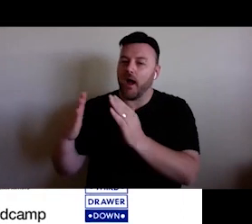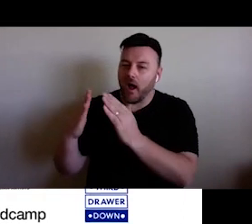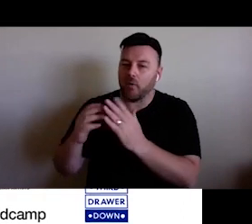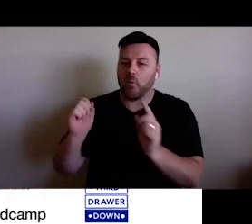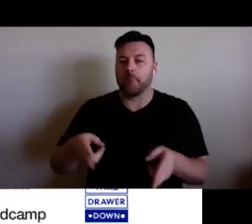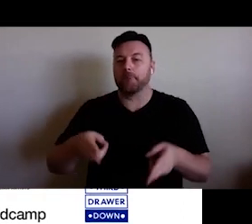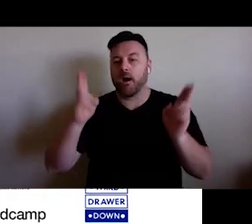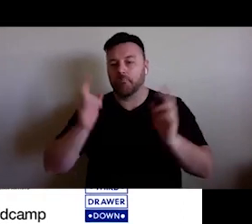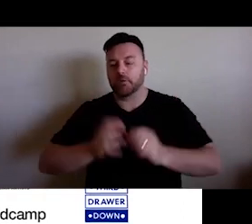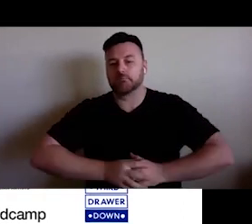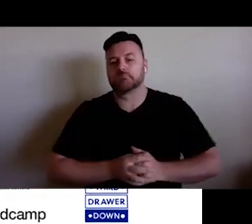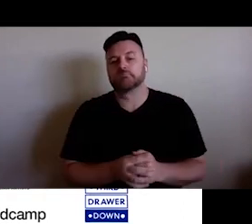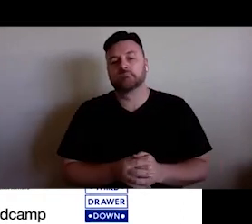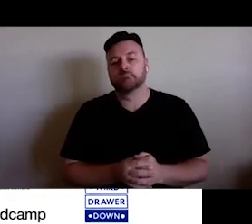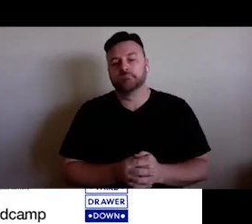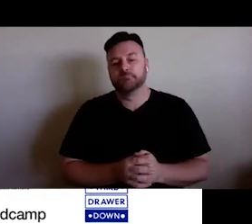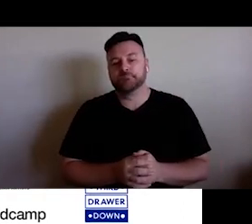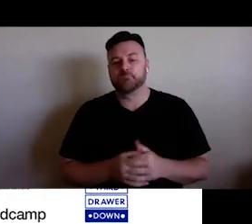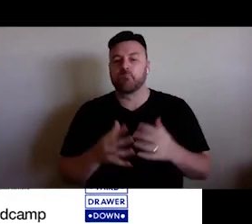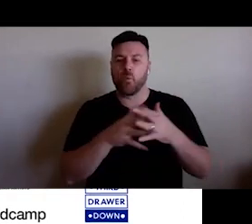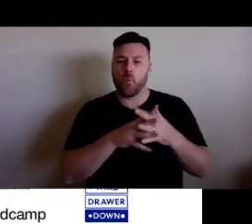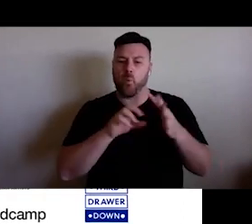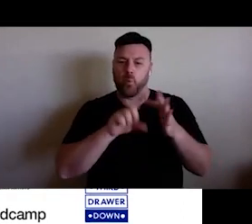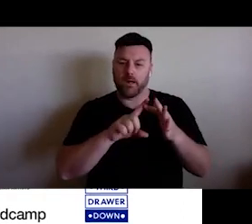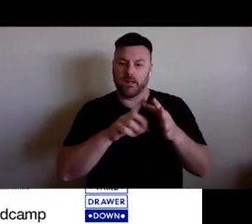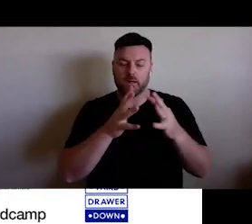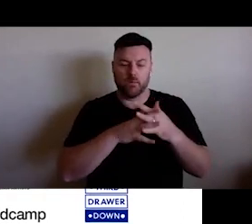and We Work doing that with office spaces. We worked with Acmi where